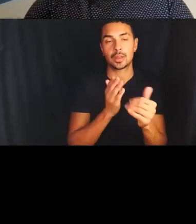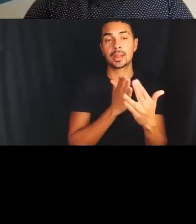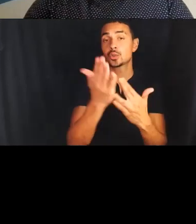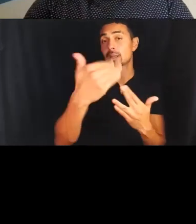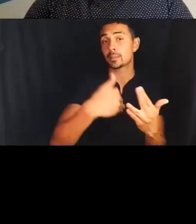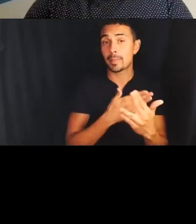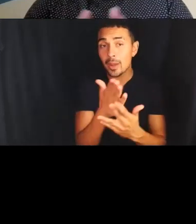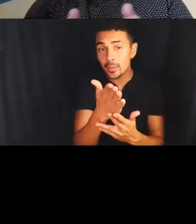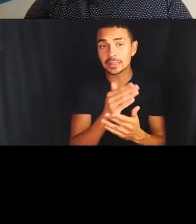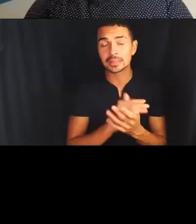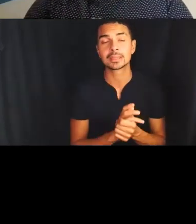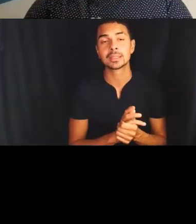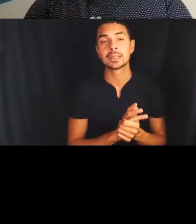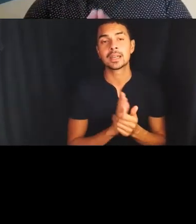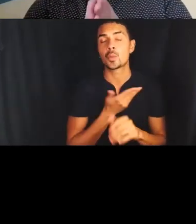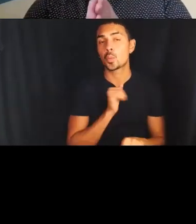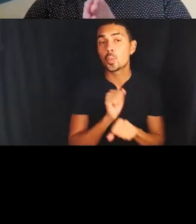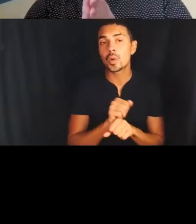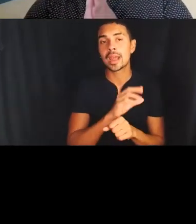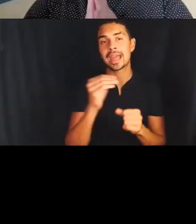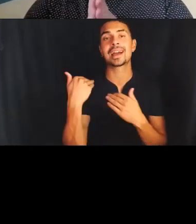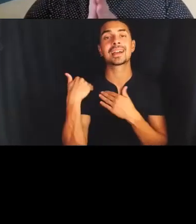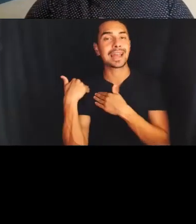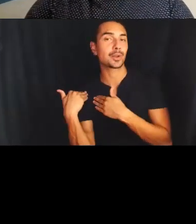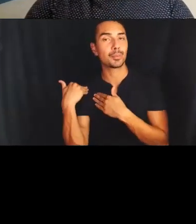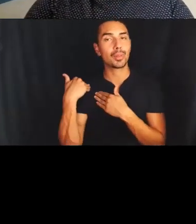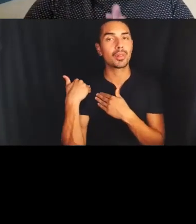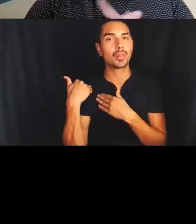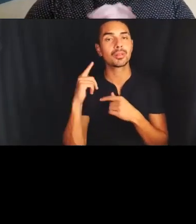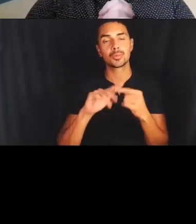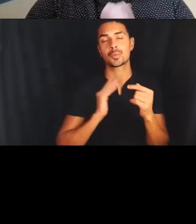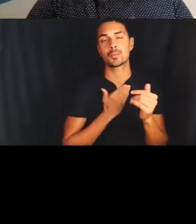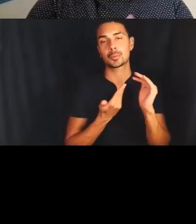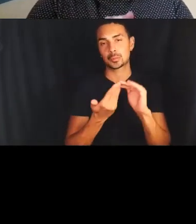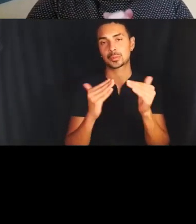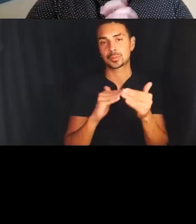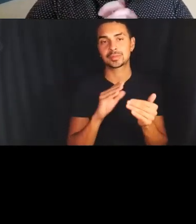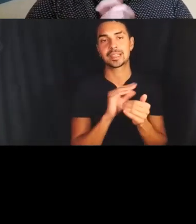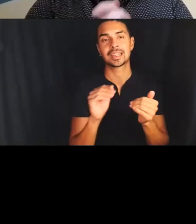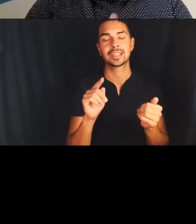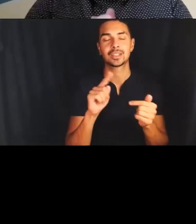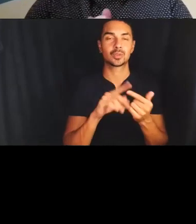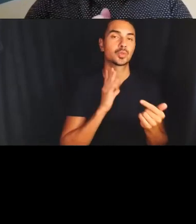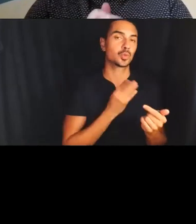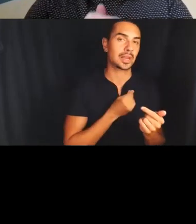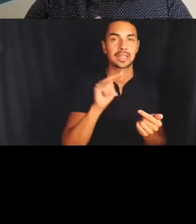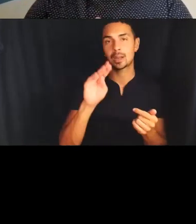about the work that we're doing and be accountable to our communities and to trans and nonbinary survivors